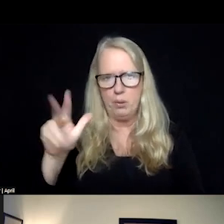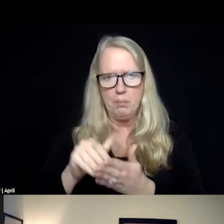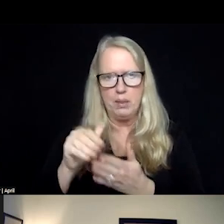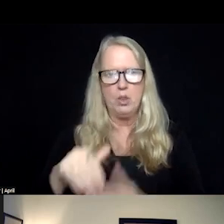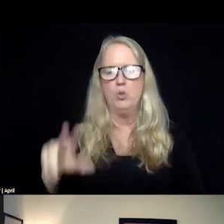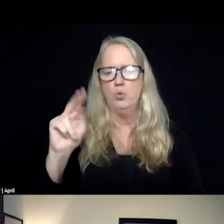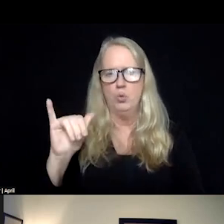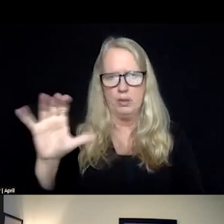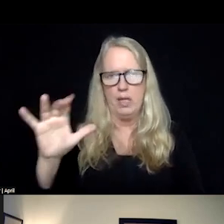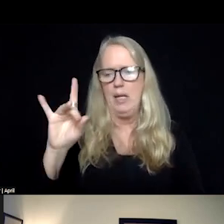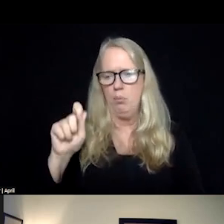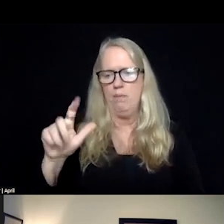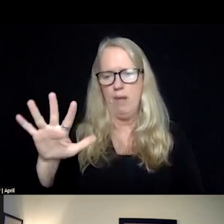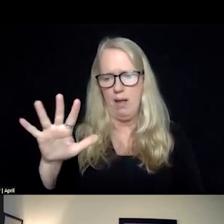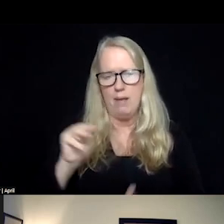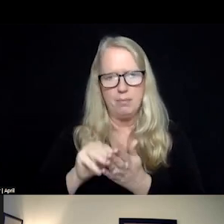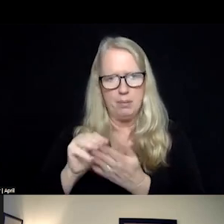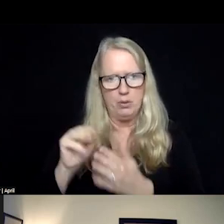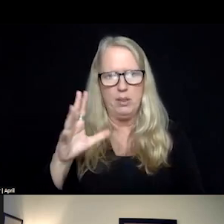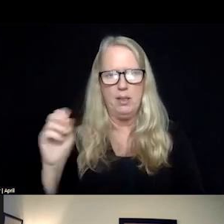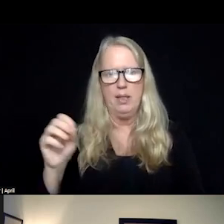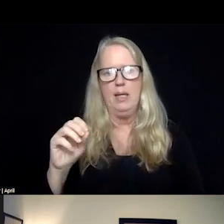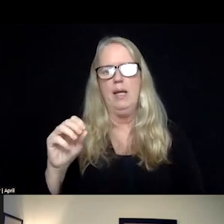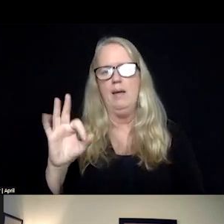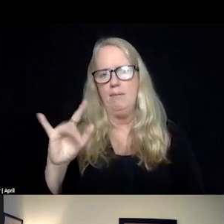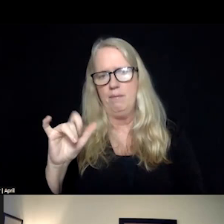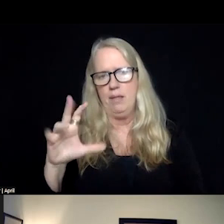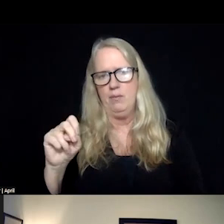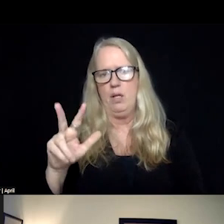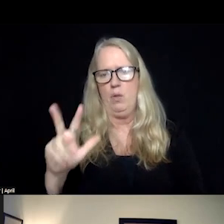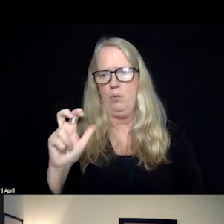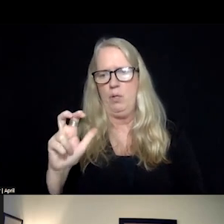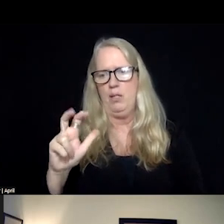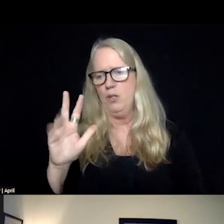NYC ABOUT 8.5 MILLION.